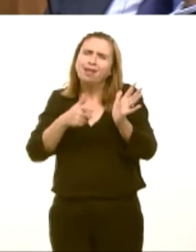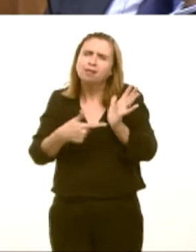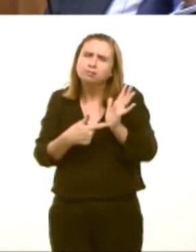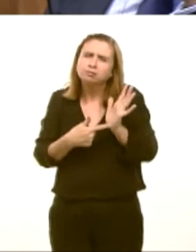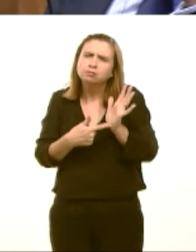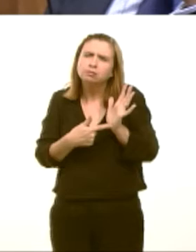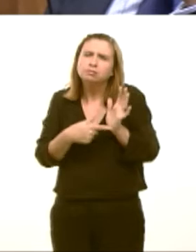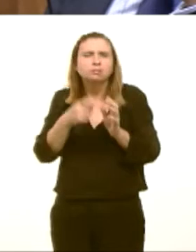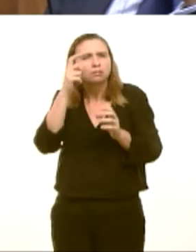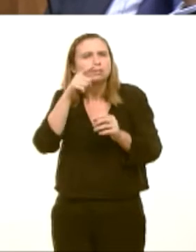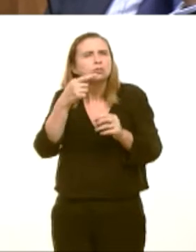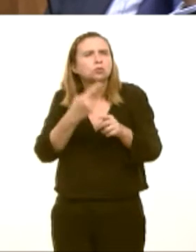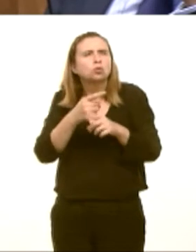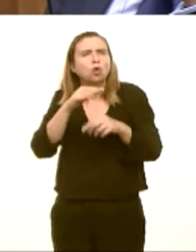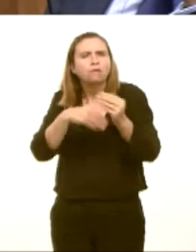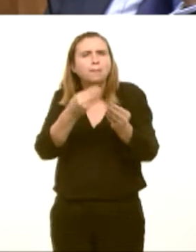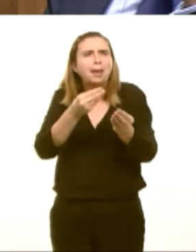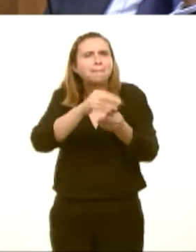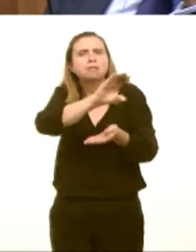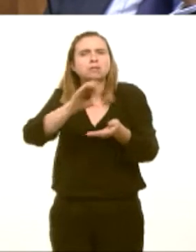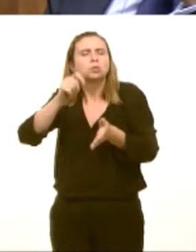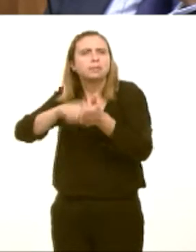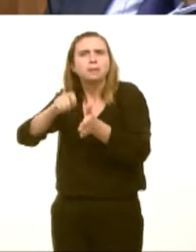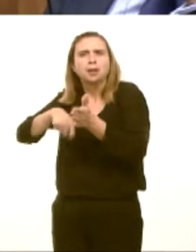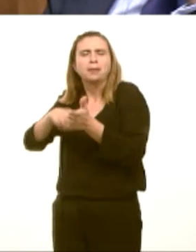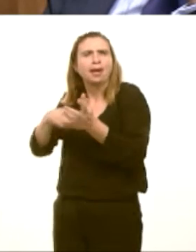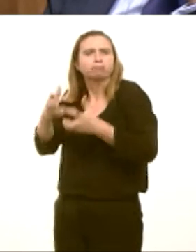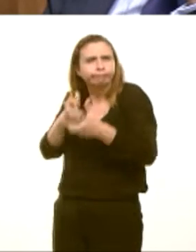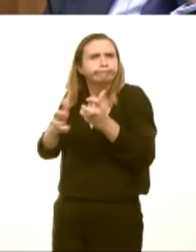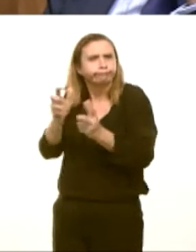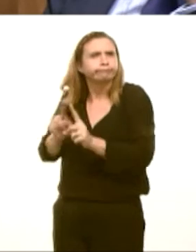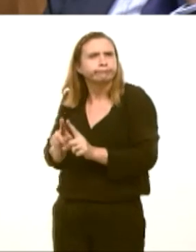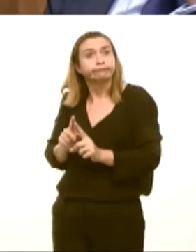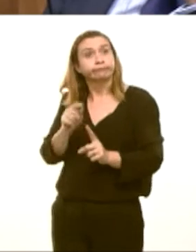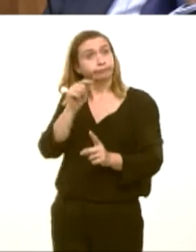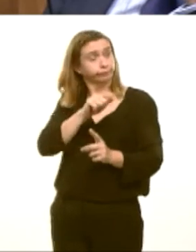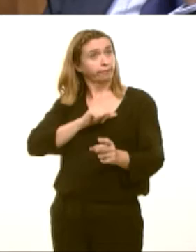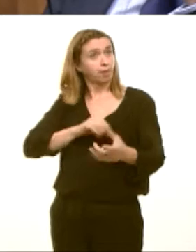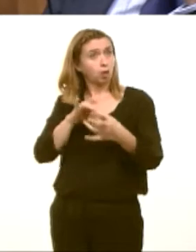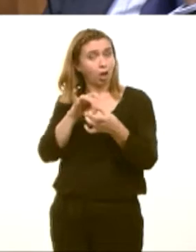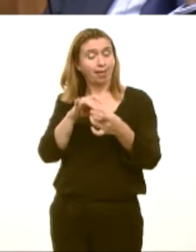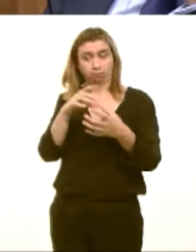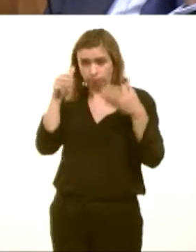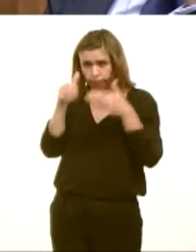Andrew R.T. Davies: Capitaló Carwyn Jones: He mentions capital payments. With the rural development plan, the rural development plan has farming at its core, but it also includes other rural businesses as well.